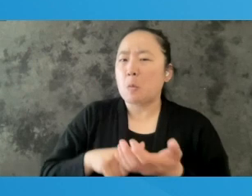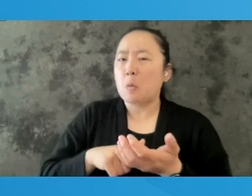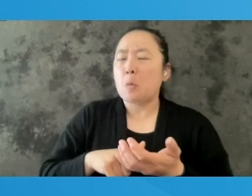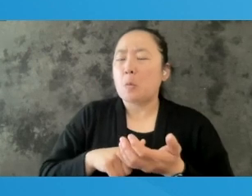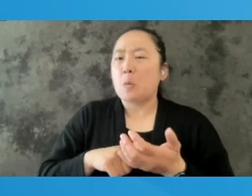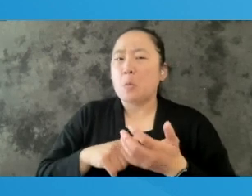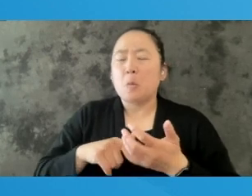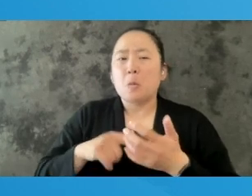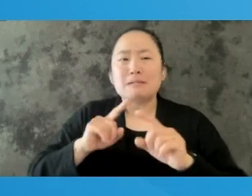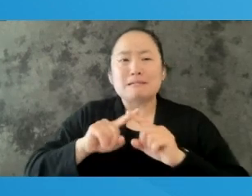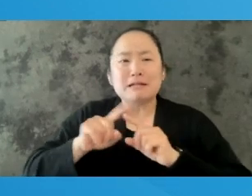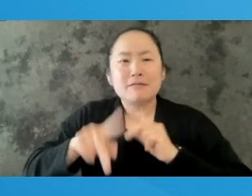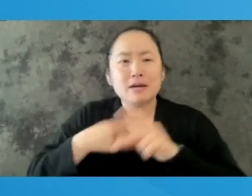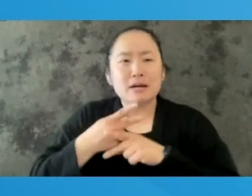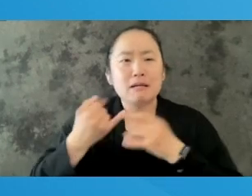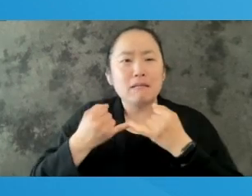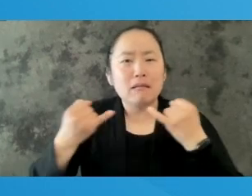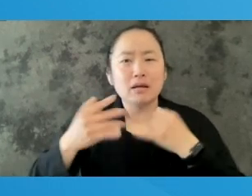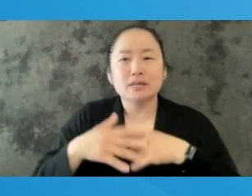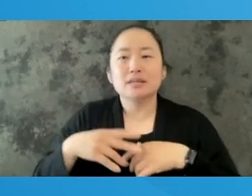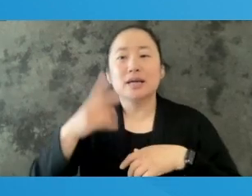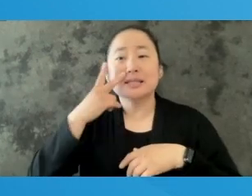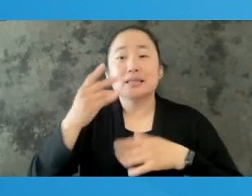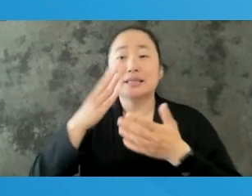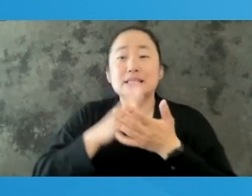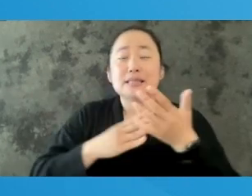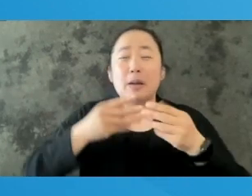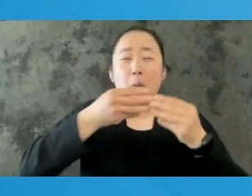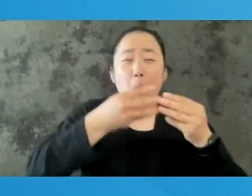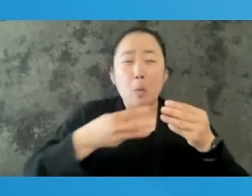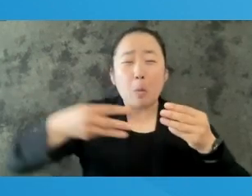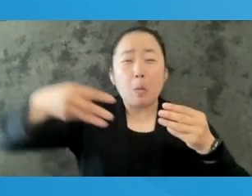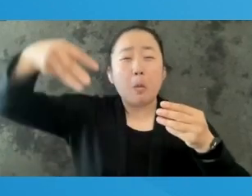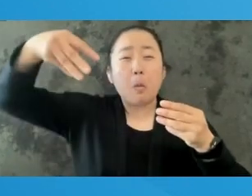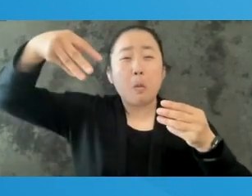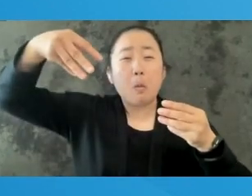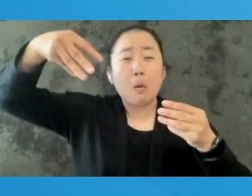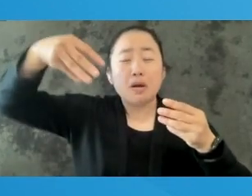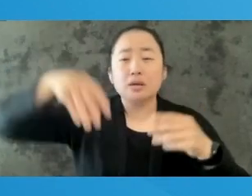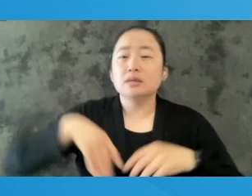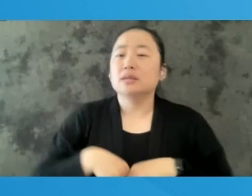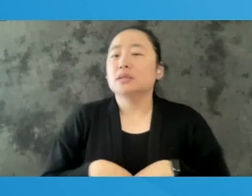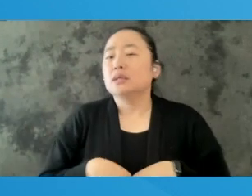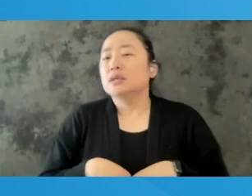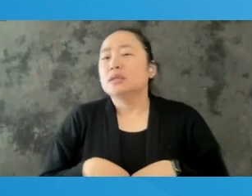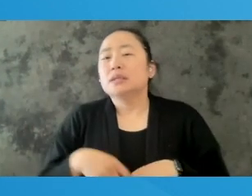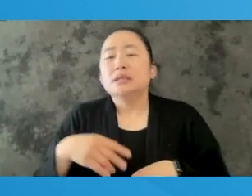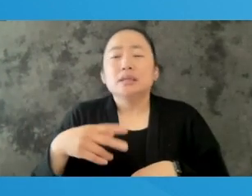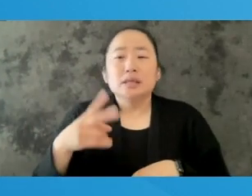I see some curved lines are sort of arcing up and I see several others that are going